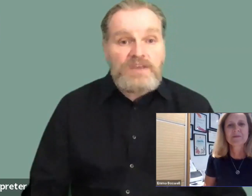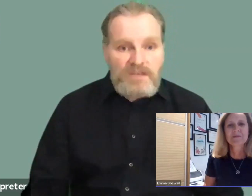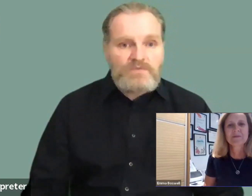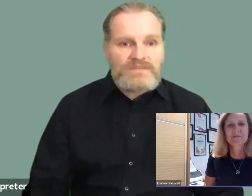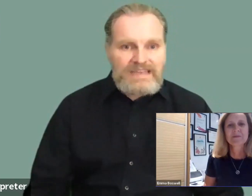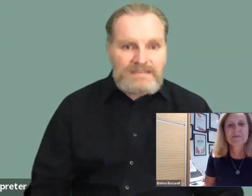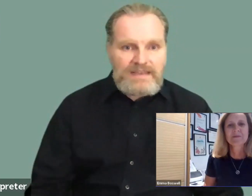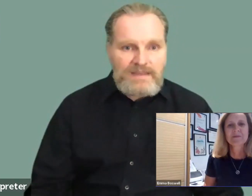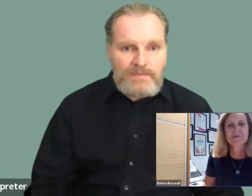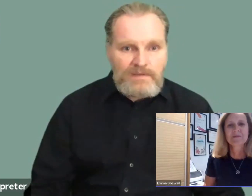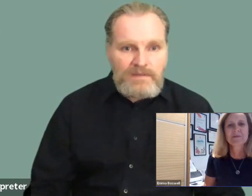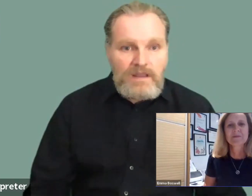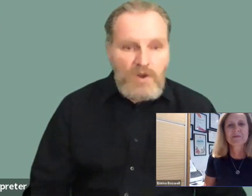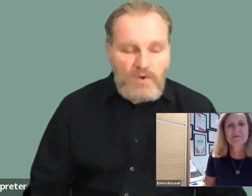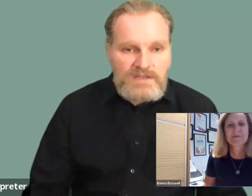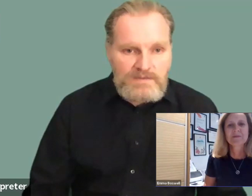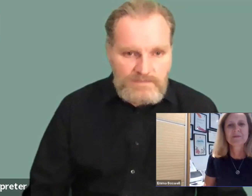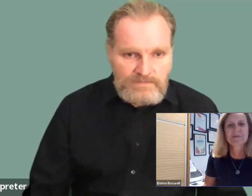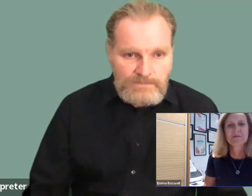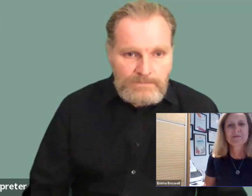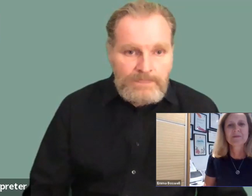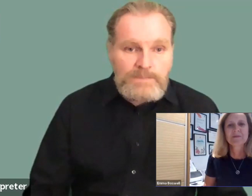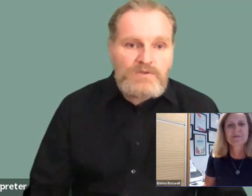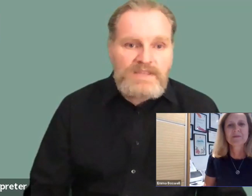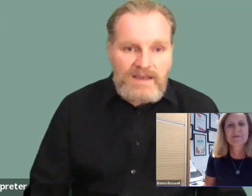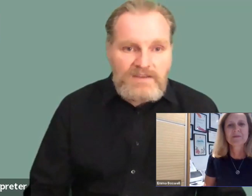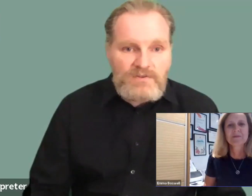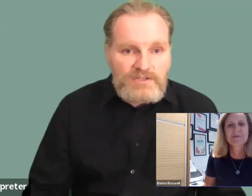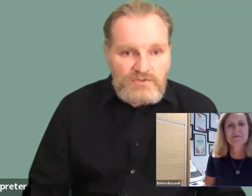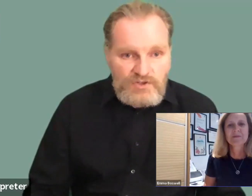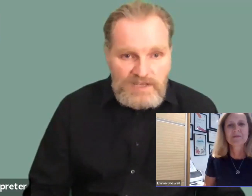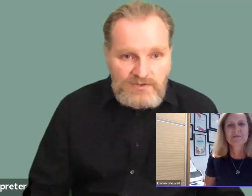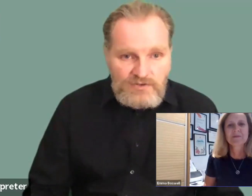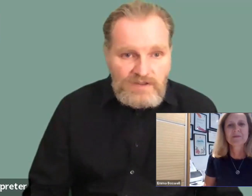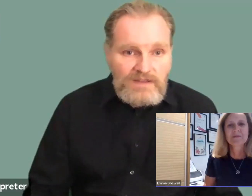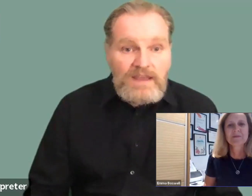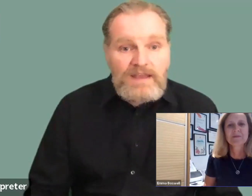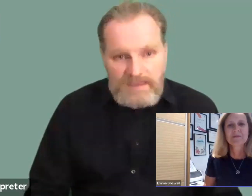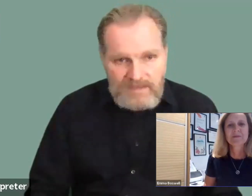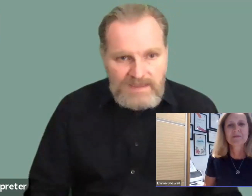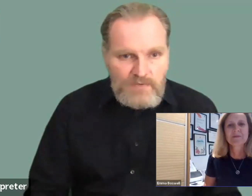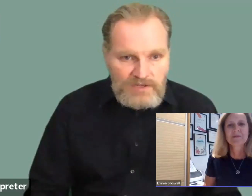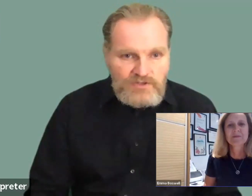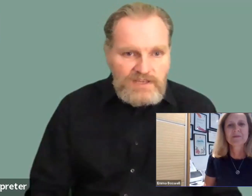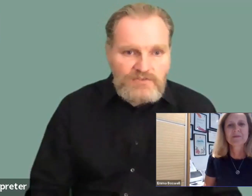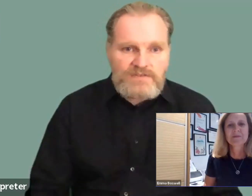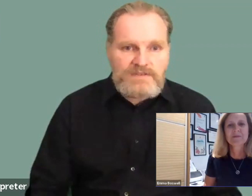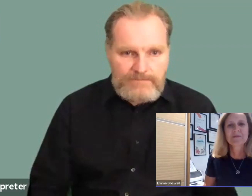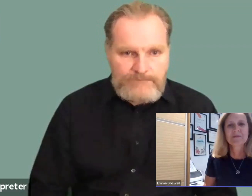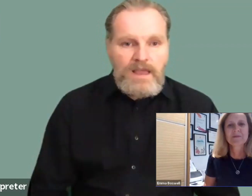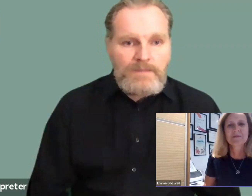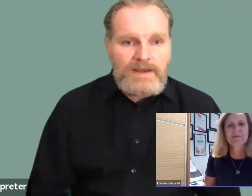they don't stay the same long term, because the eye conditions change, and the hearing changes.